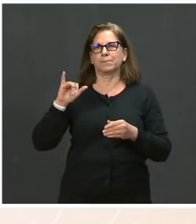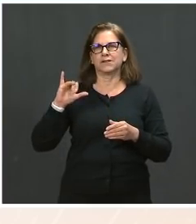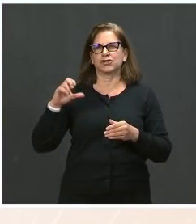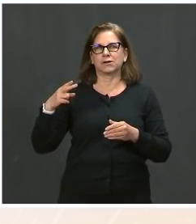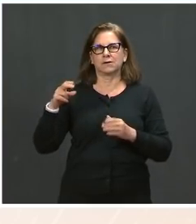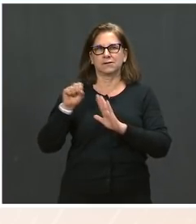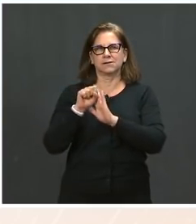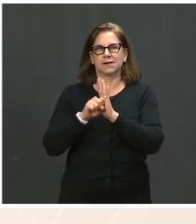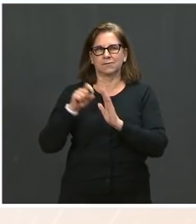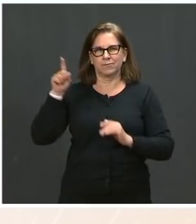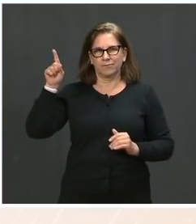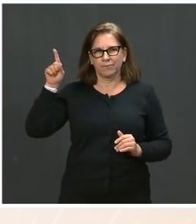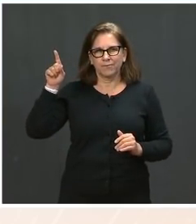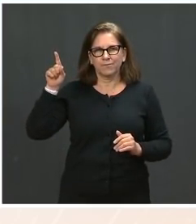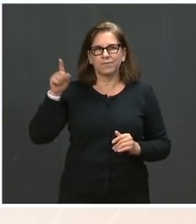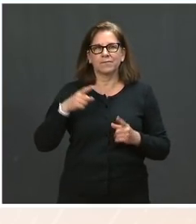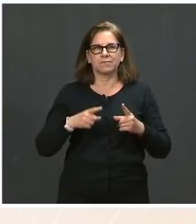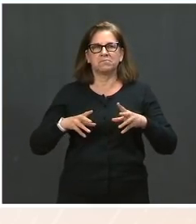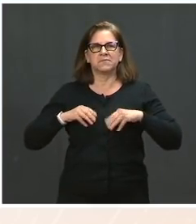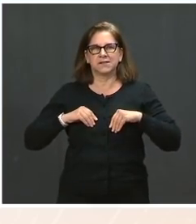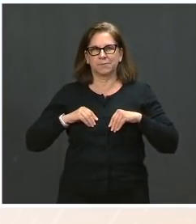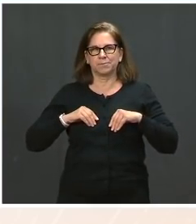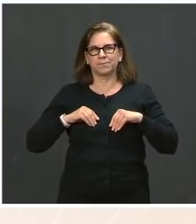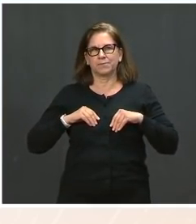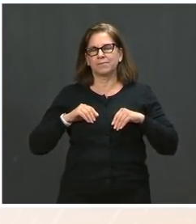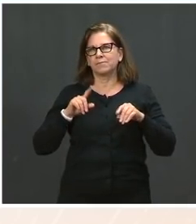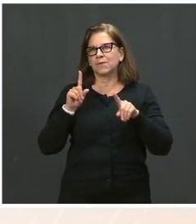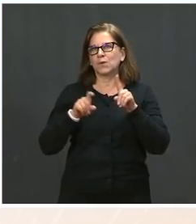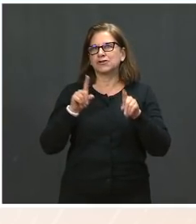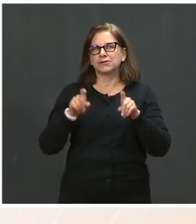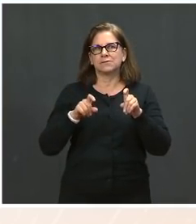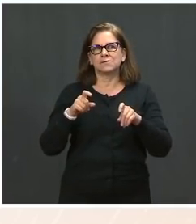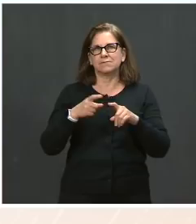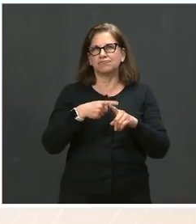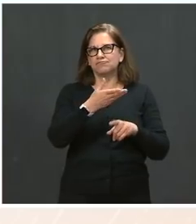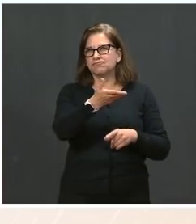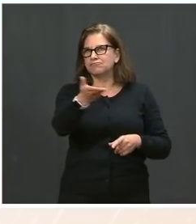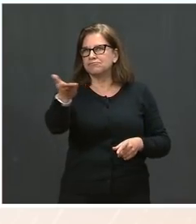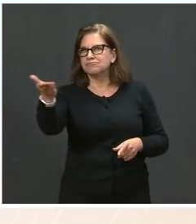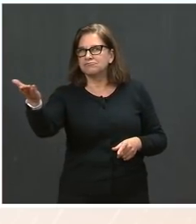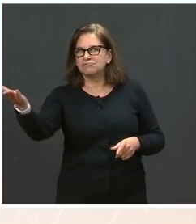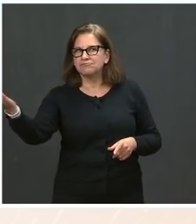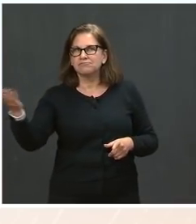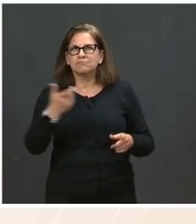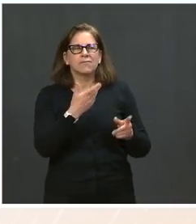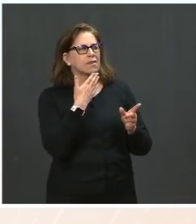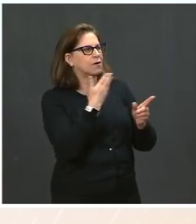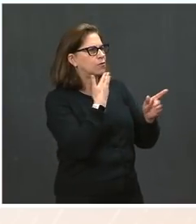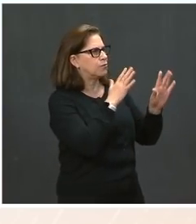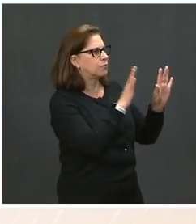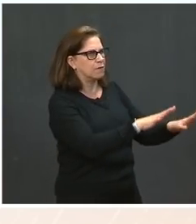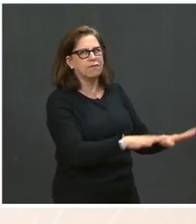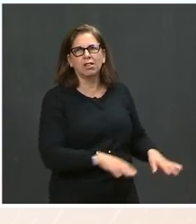I'll be the bad cop. And with that, I'll turn it over to you. Secretary Granholm: Great. Great. I get to bring my binder, too.